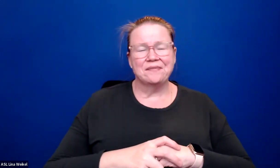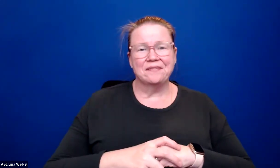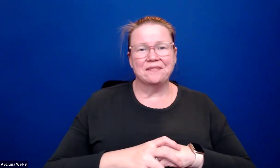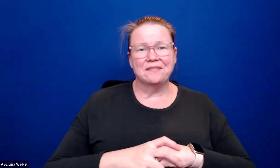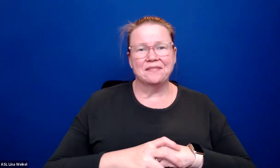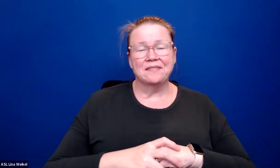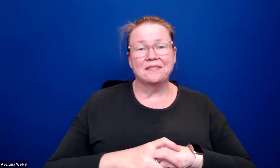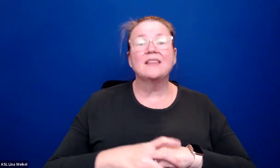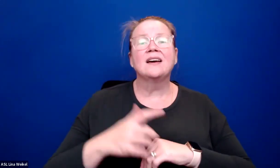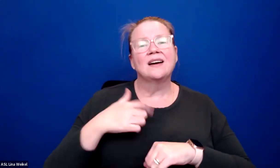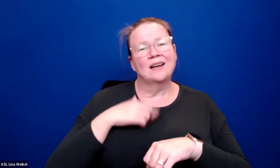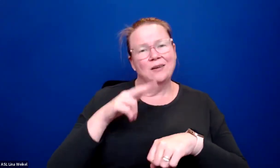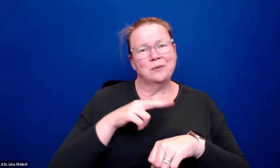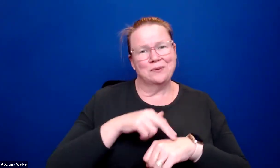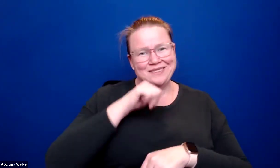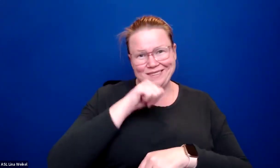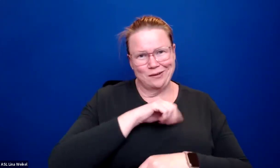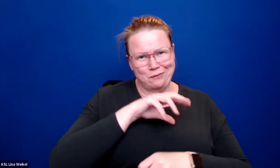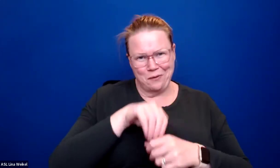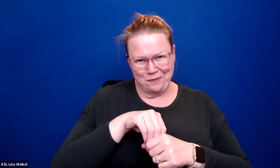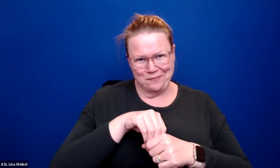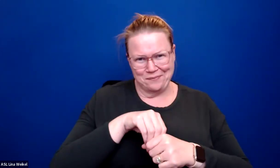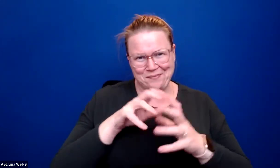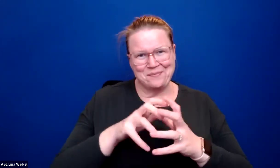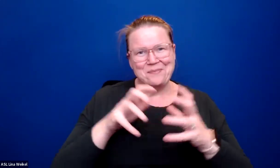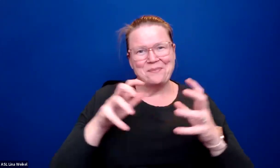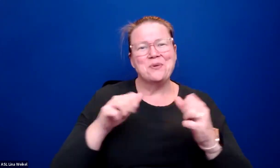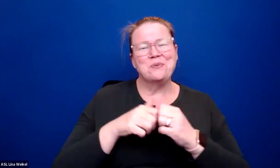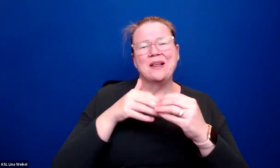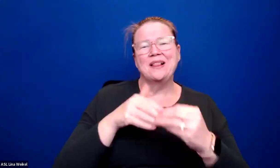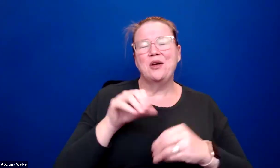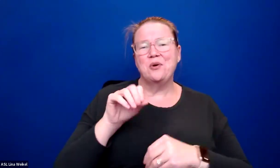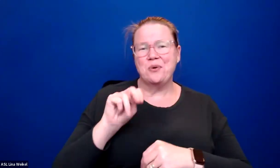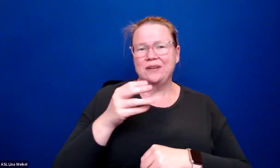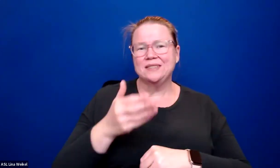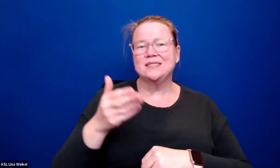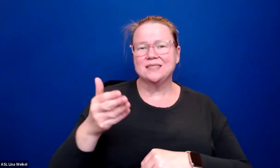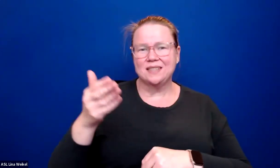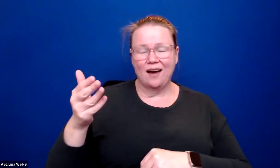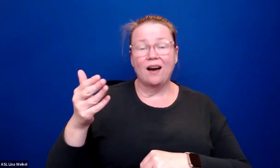Elissa w/ APRIL: was, of course, not involved as much with the lead on. Stuff. I did a